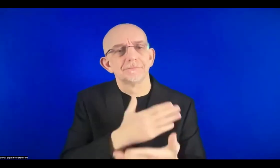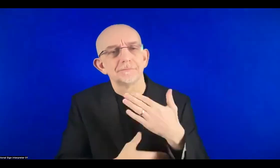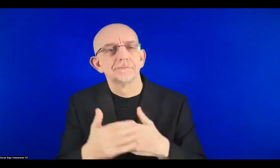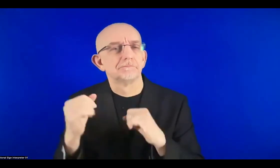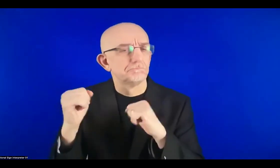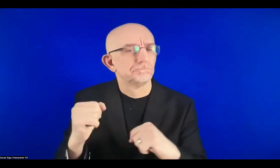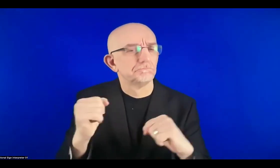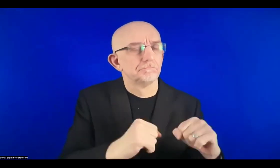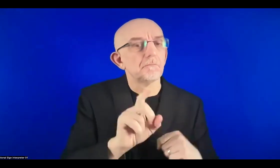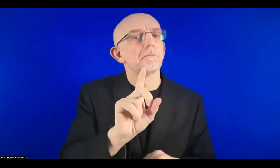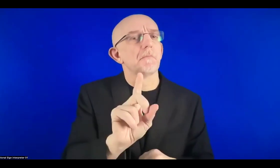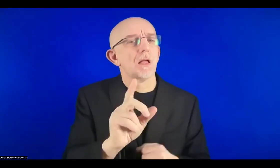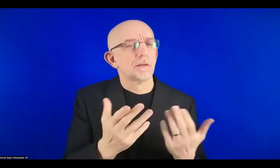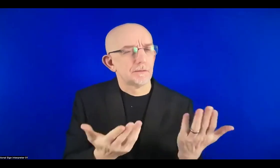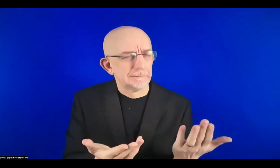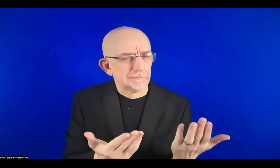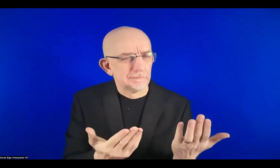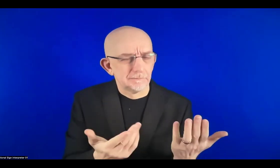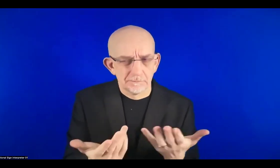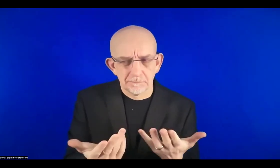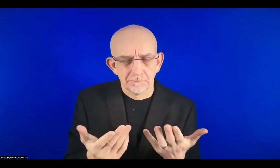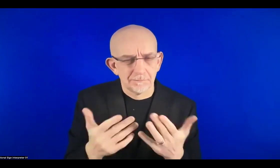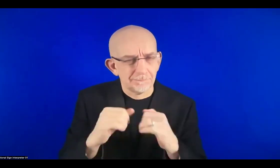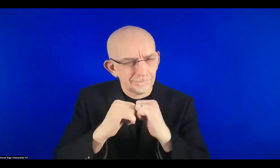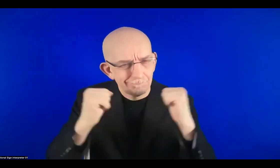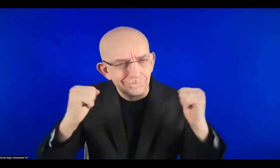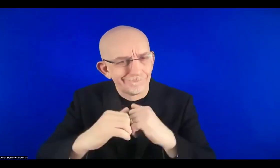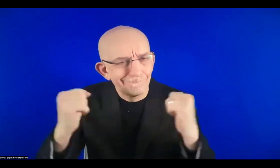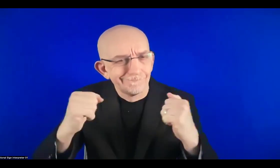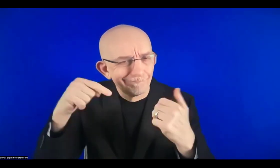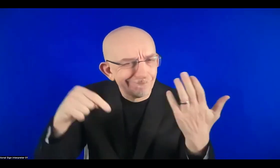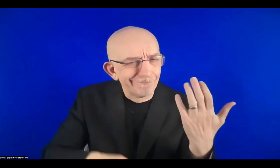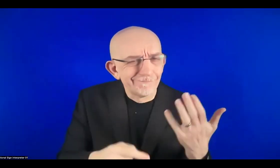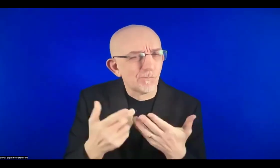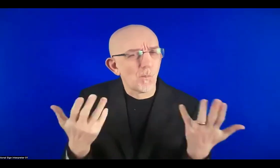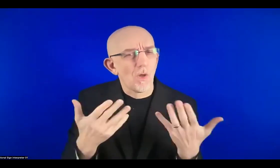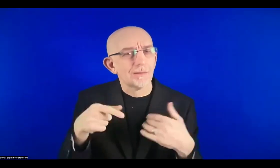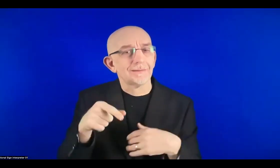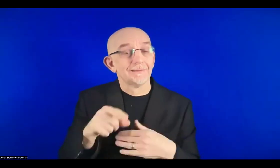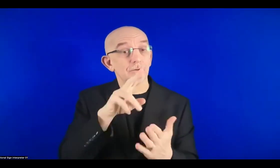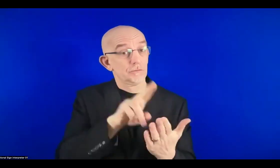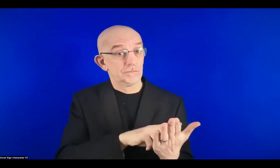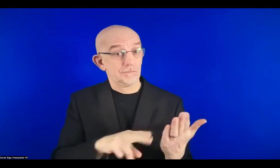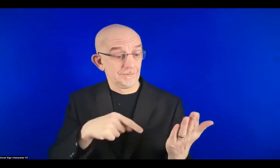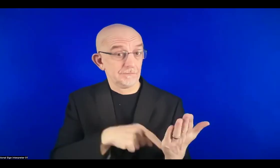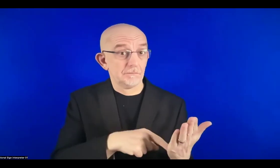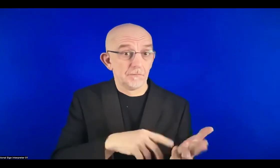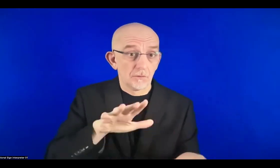be seen in several areas, so obviously all the ones I mentioned legal capacity, mental health law and the others